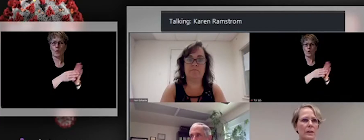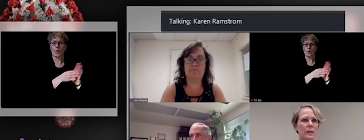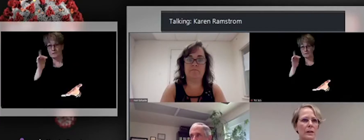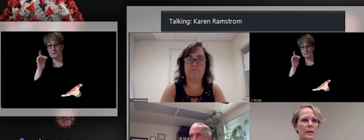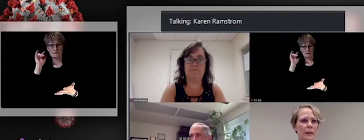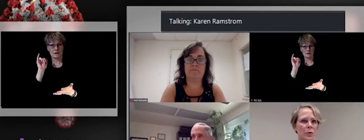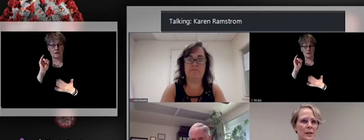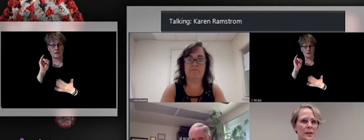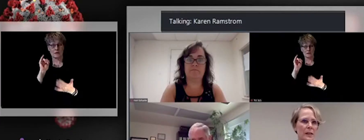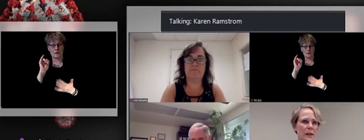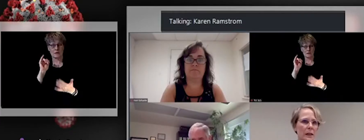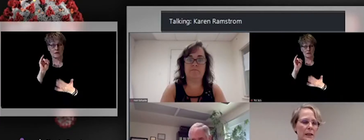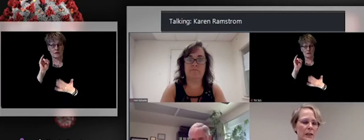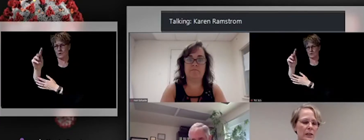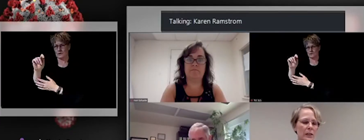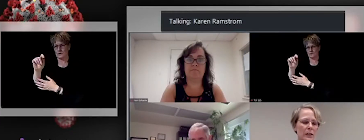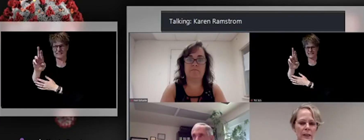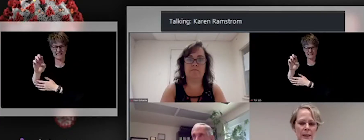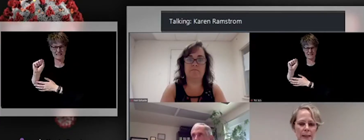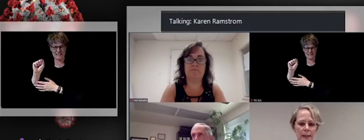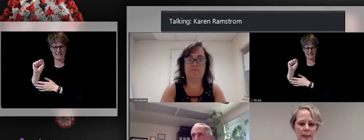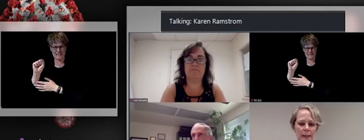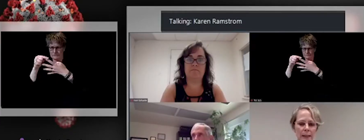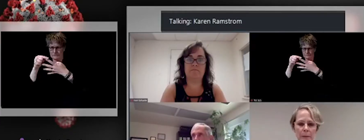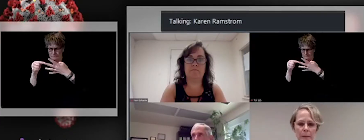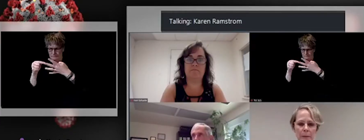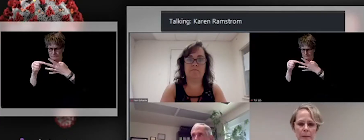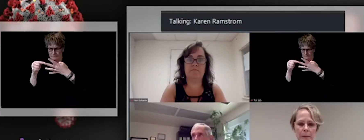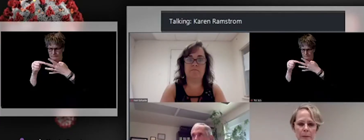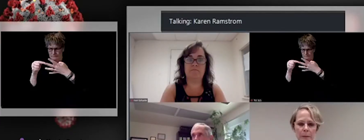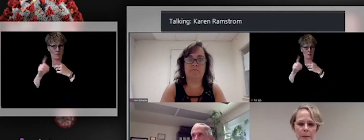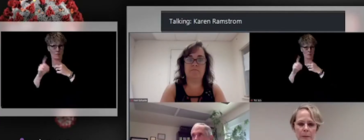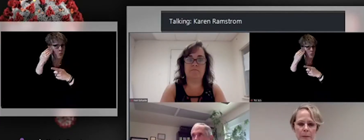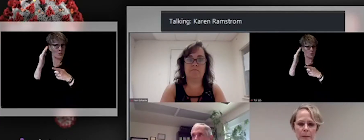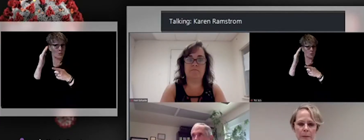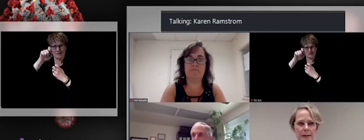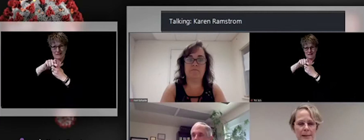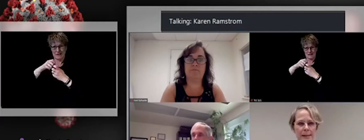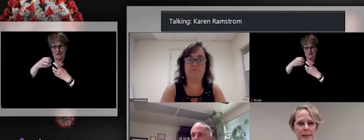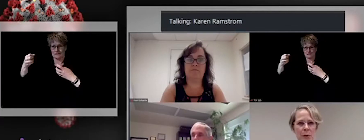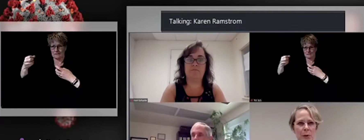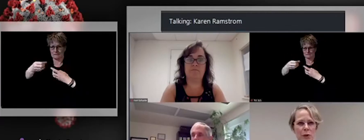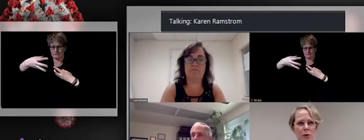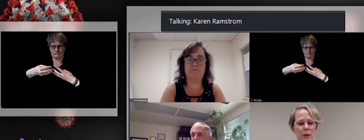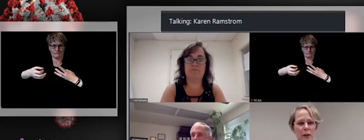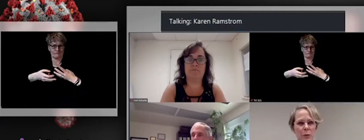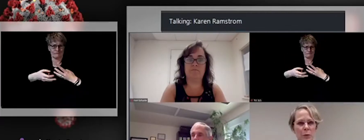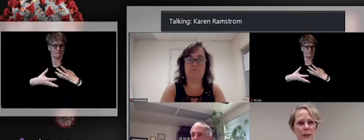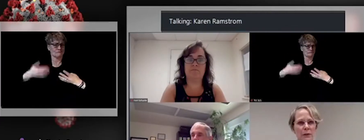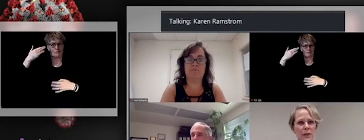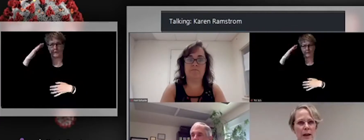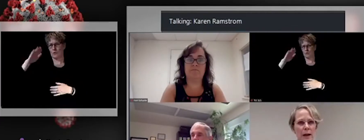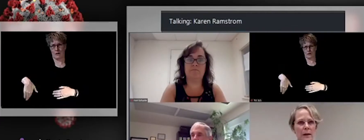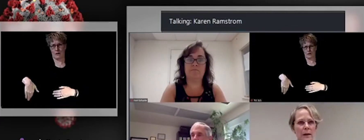not exactly sure what's going to be in each tier. It's going to hopefully relieve that